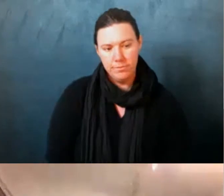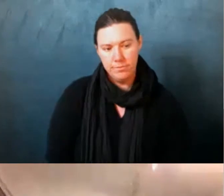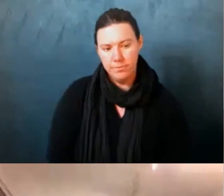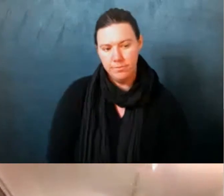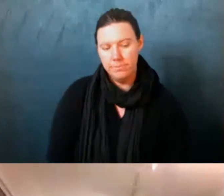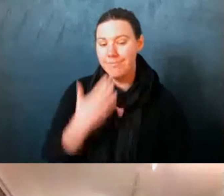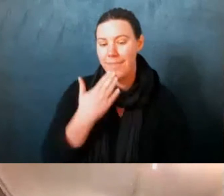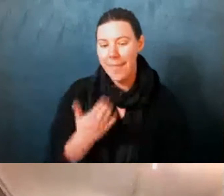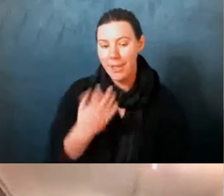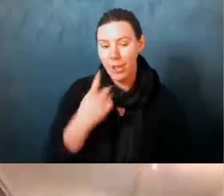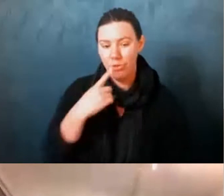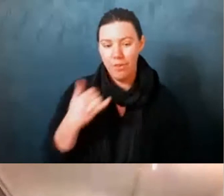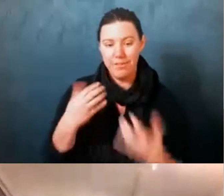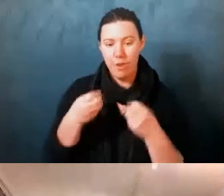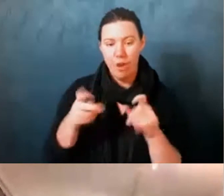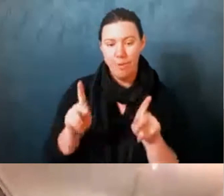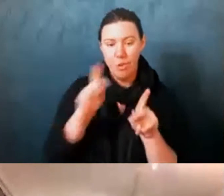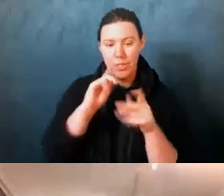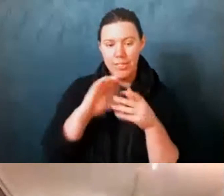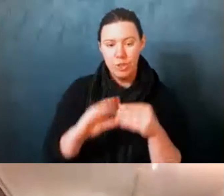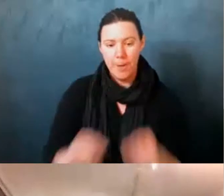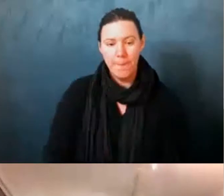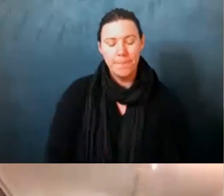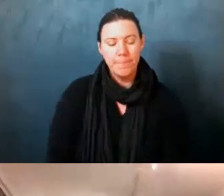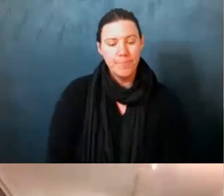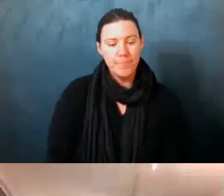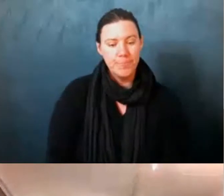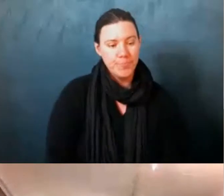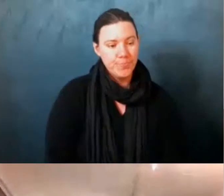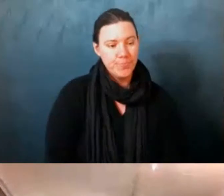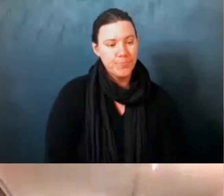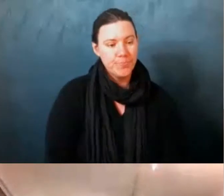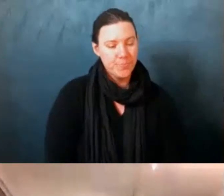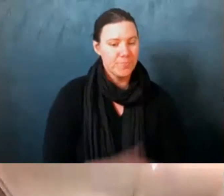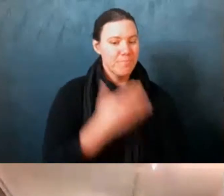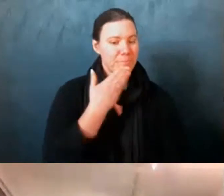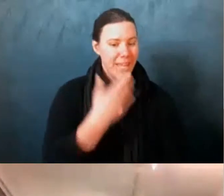Thank you for this chance to share. [Ashley] Thank you for sharing.